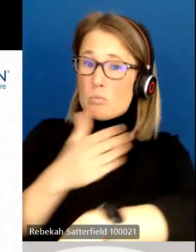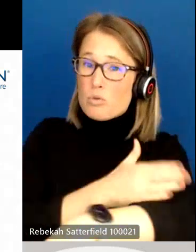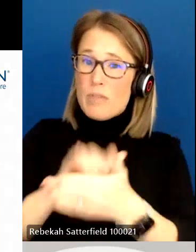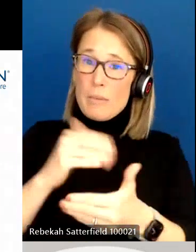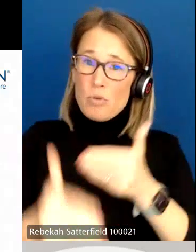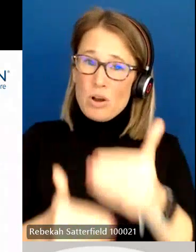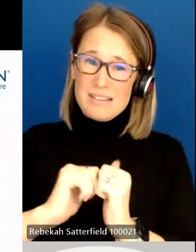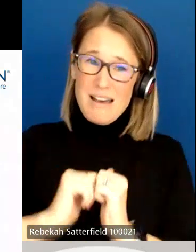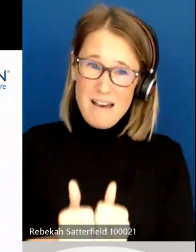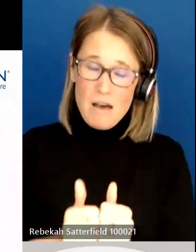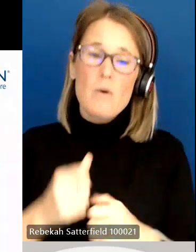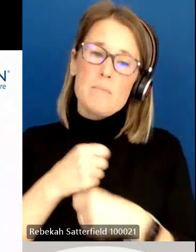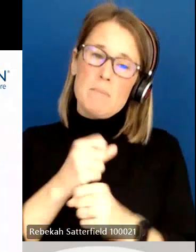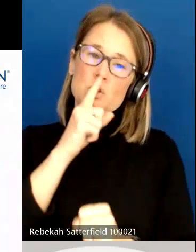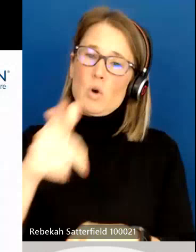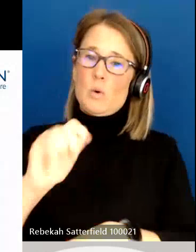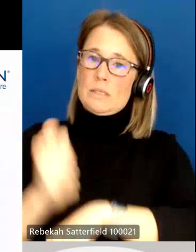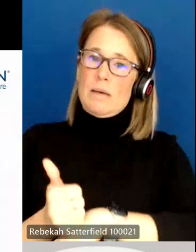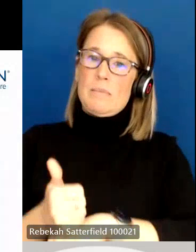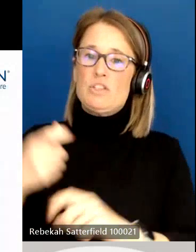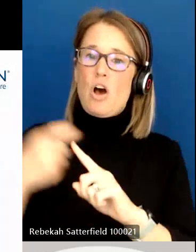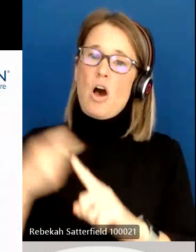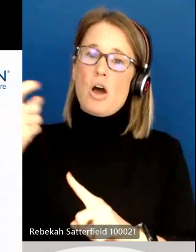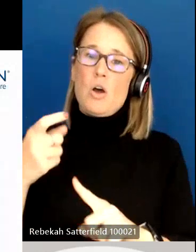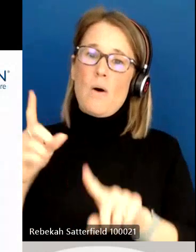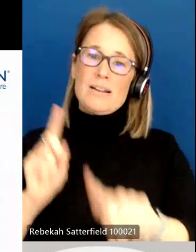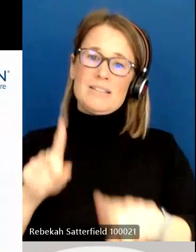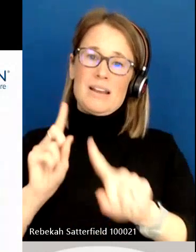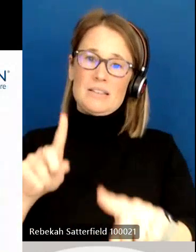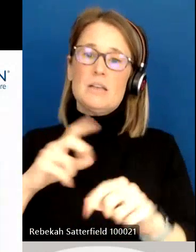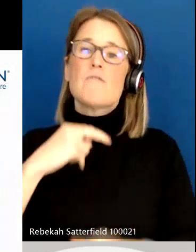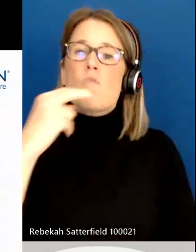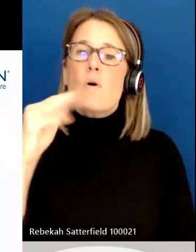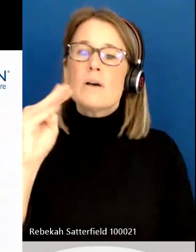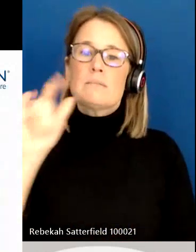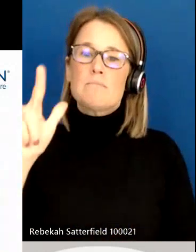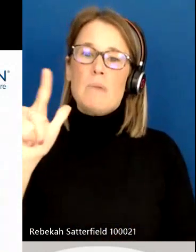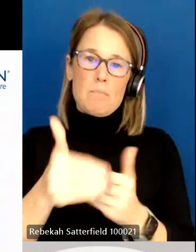is to establish an auto attendant voicemail box for at least your top three languages that are